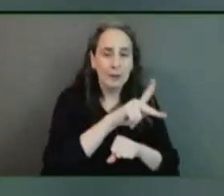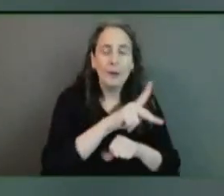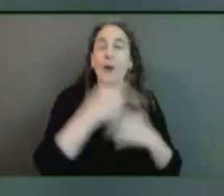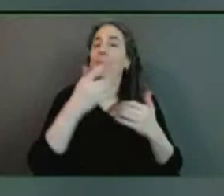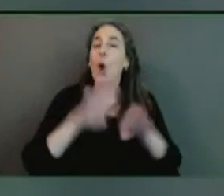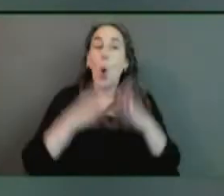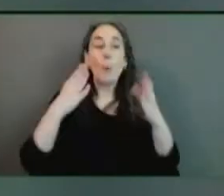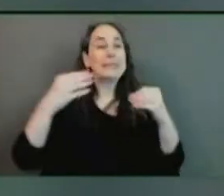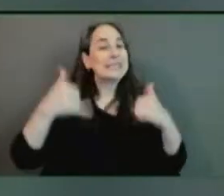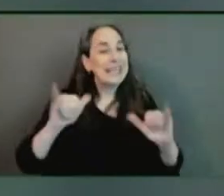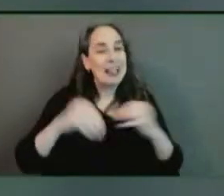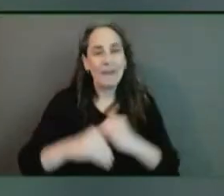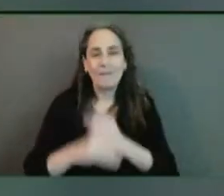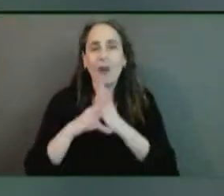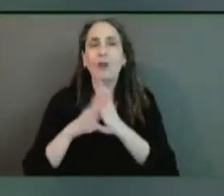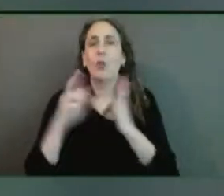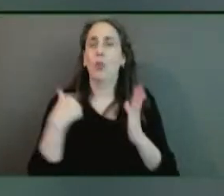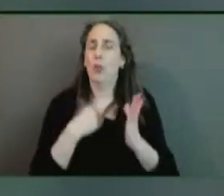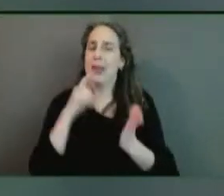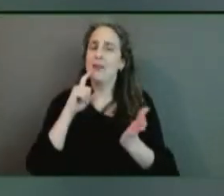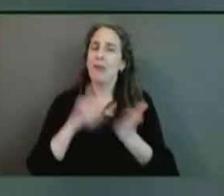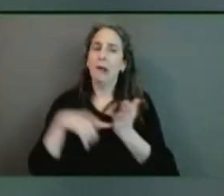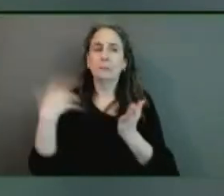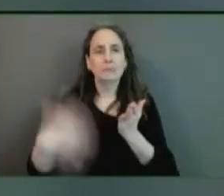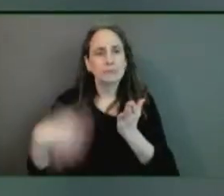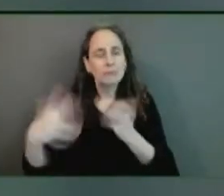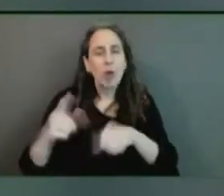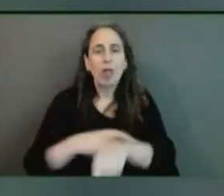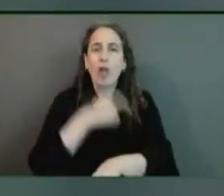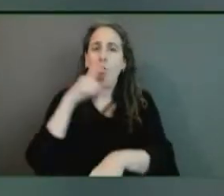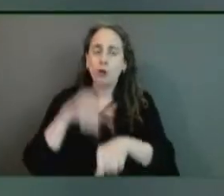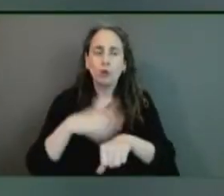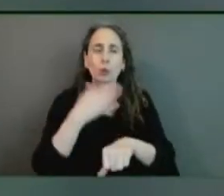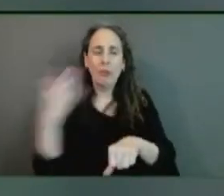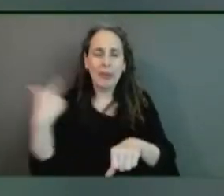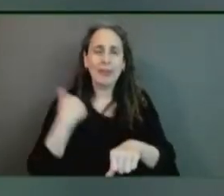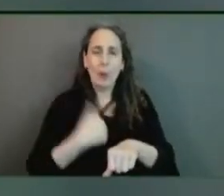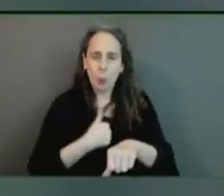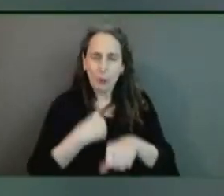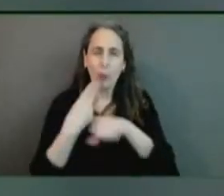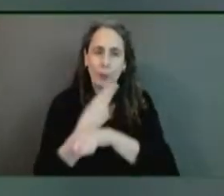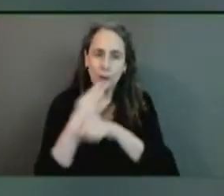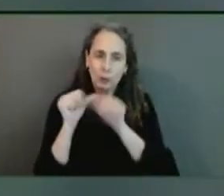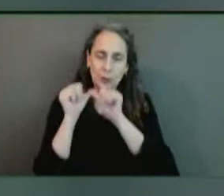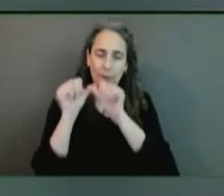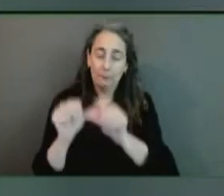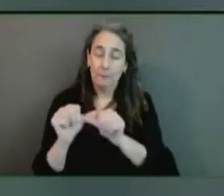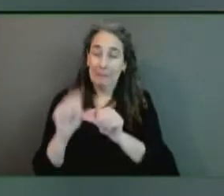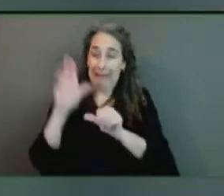. We were preparing to open for the next year, we still were virtual That's when we recognize